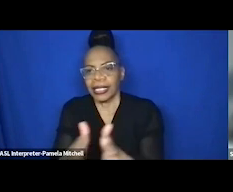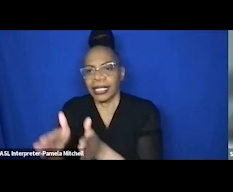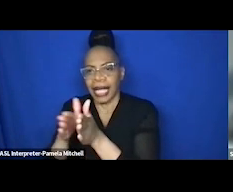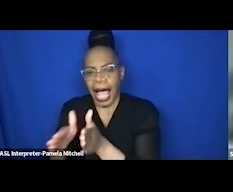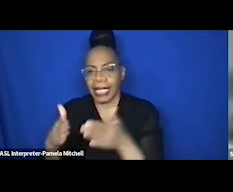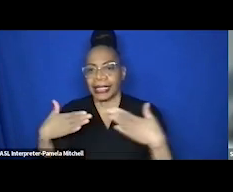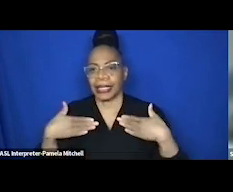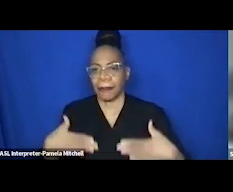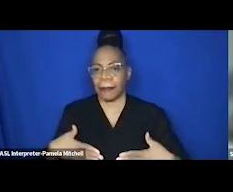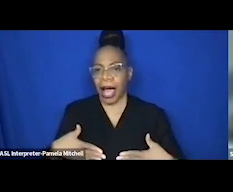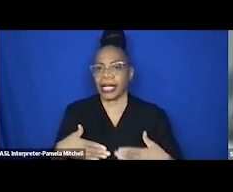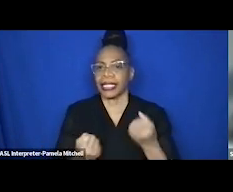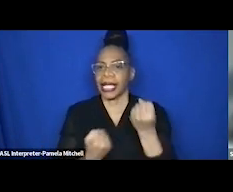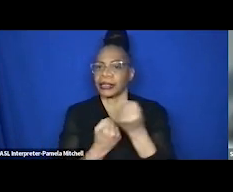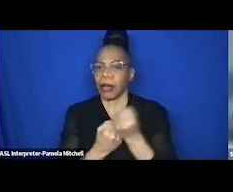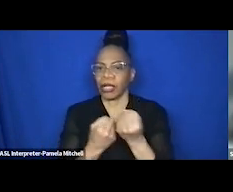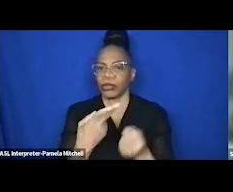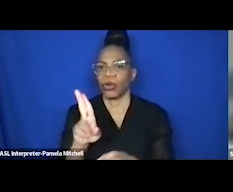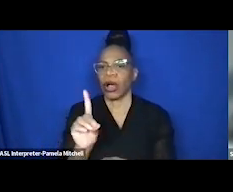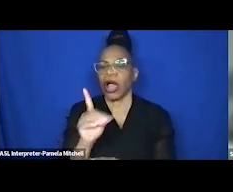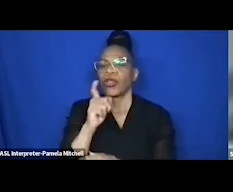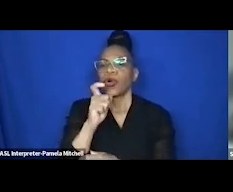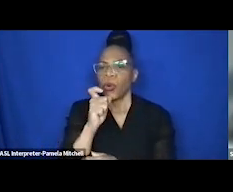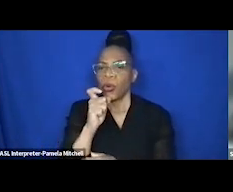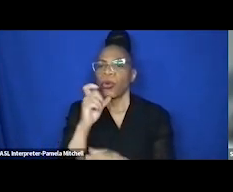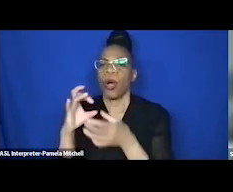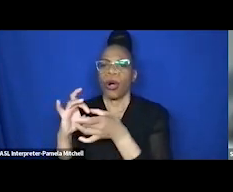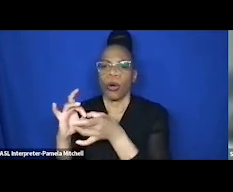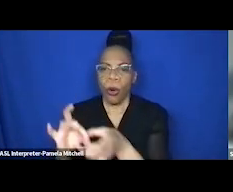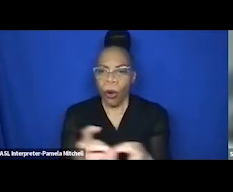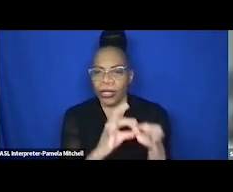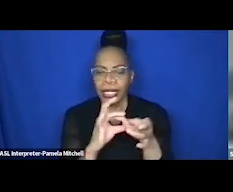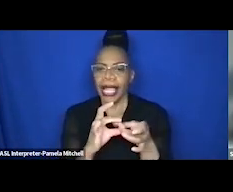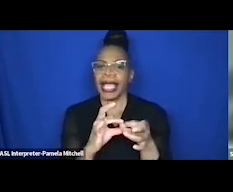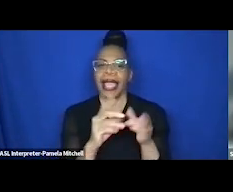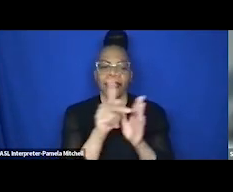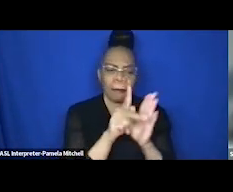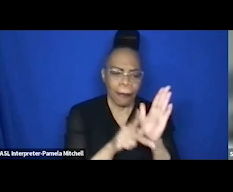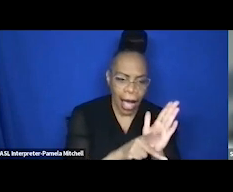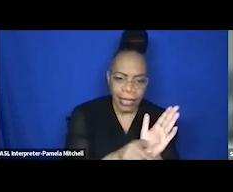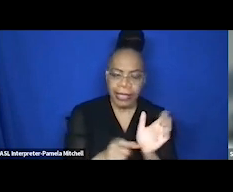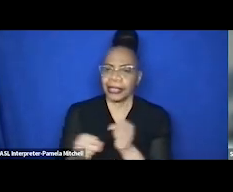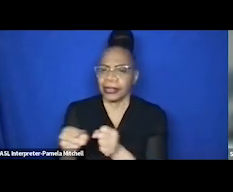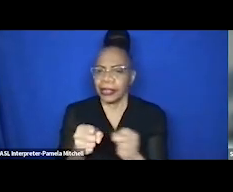that local communities' policies, strategies, and activities to prevent and end homelessness.